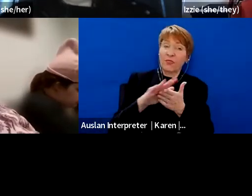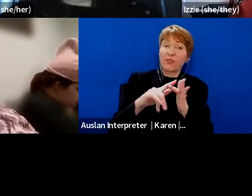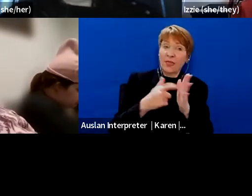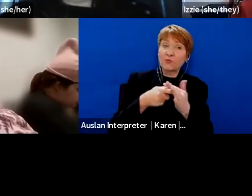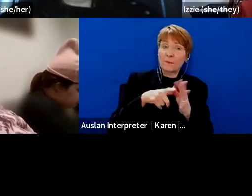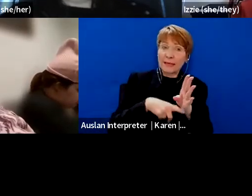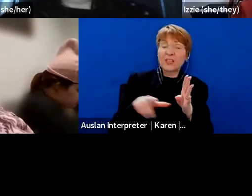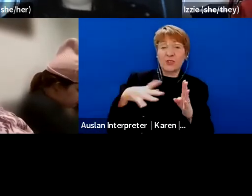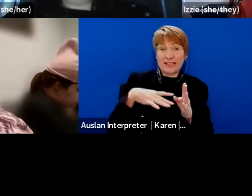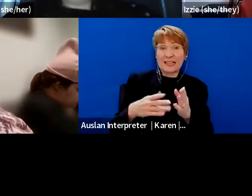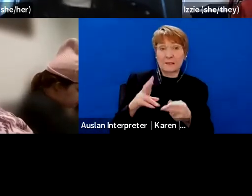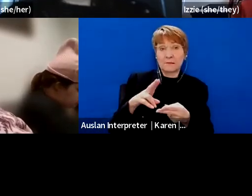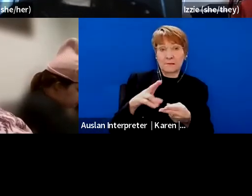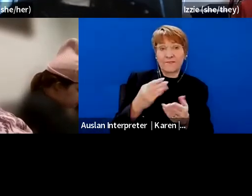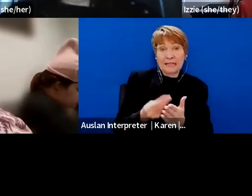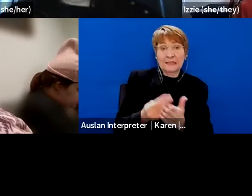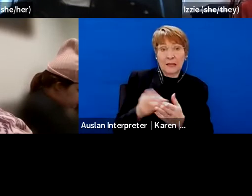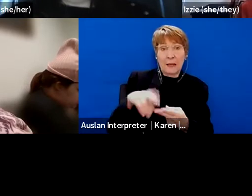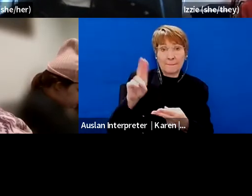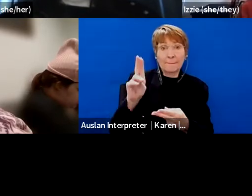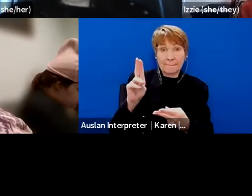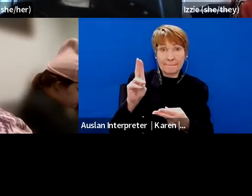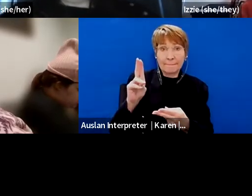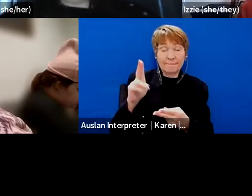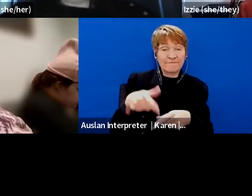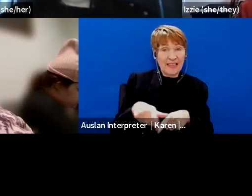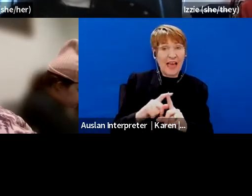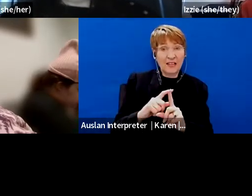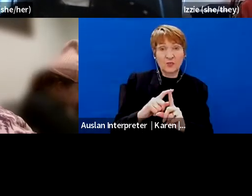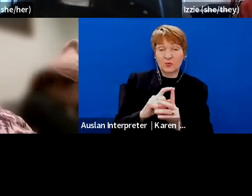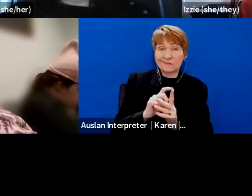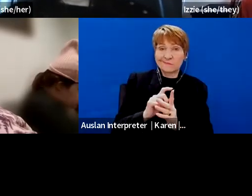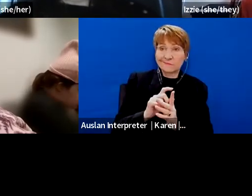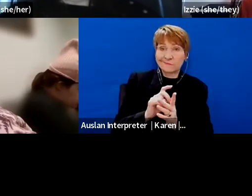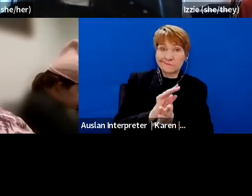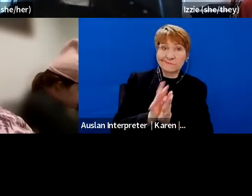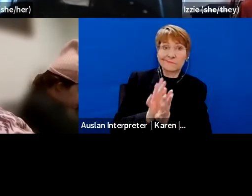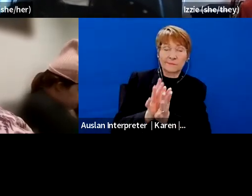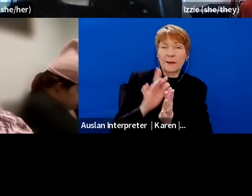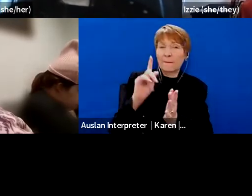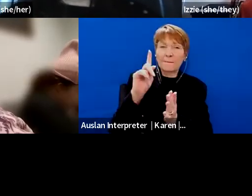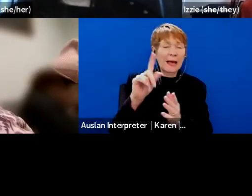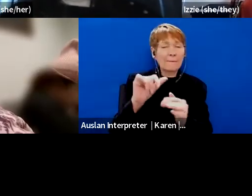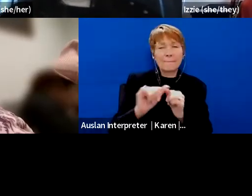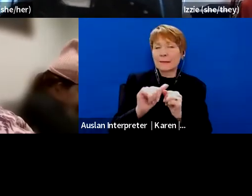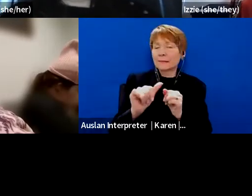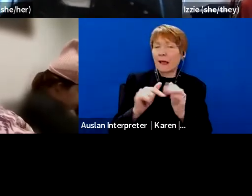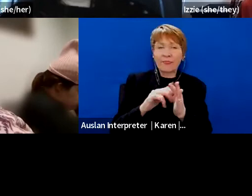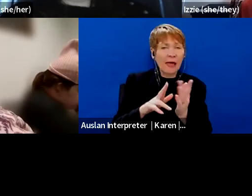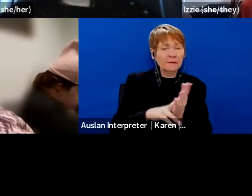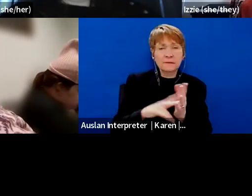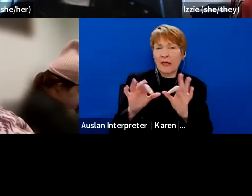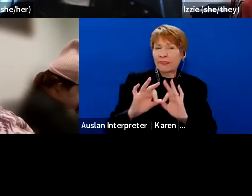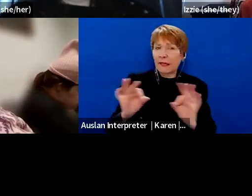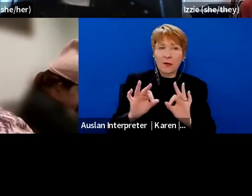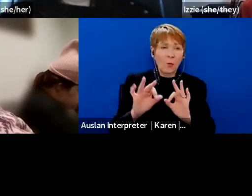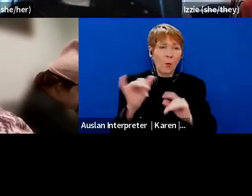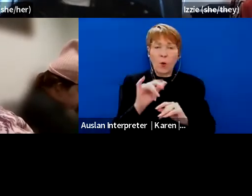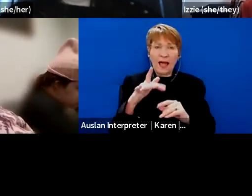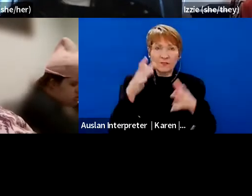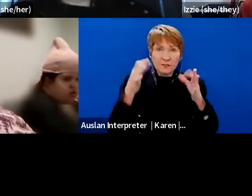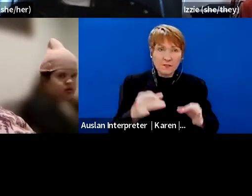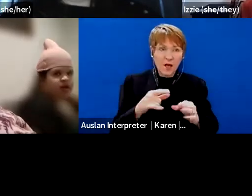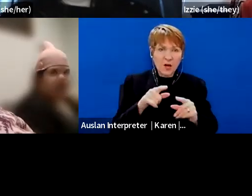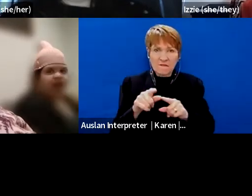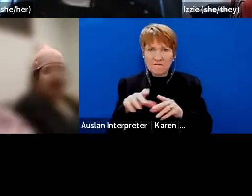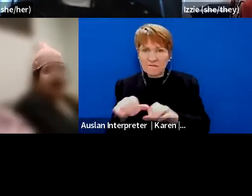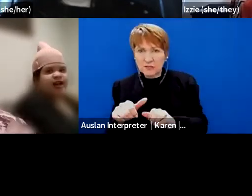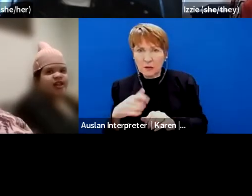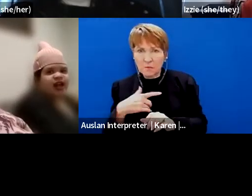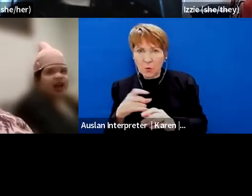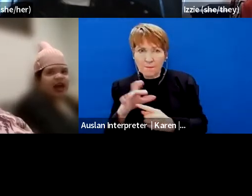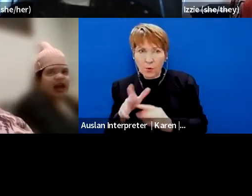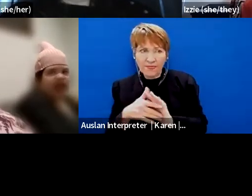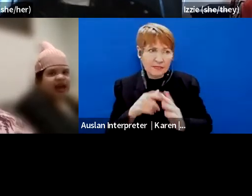She needs more funding, but, you know, and yes it's hard to get things, but it's a million times better than having nothing and picking which therapy, we can have each month because, you know, I couldn't work because of all their needs.